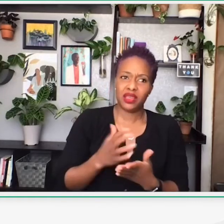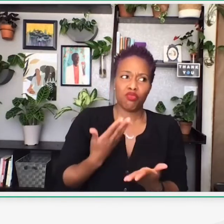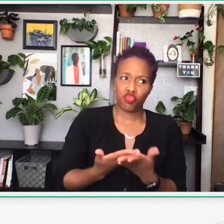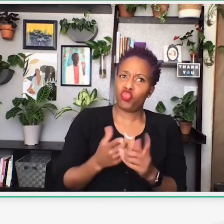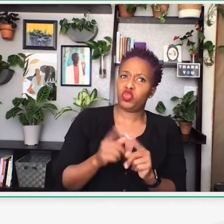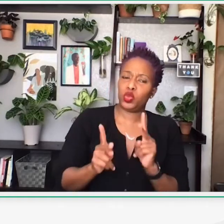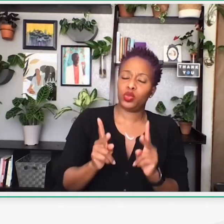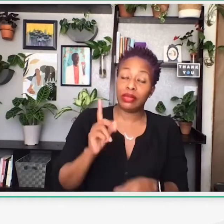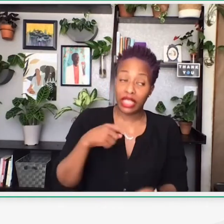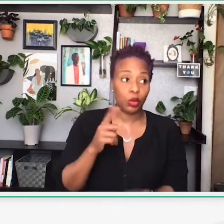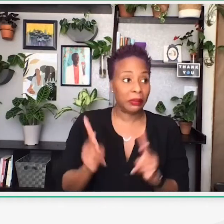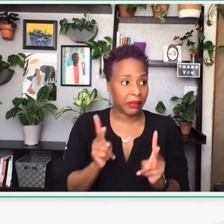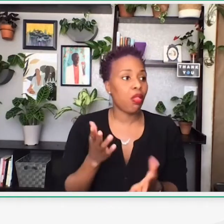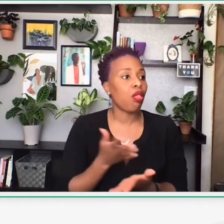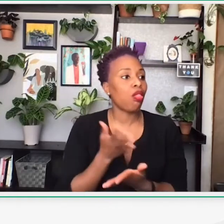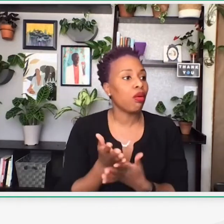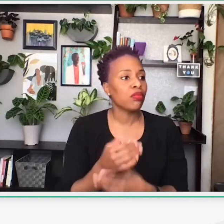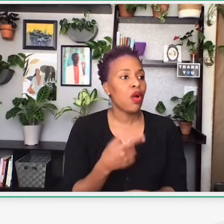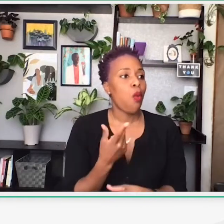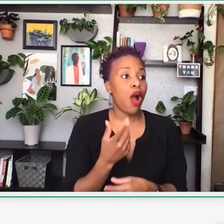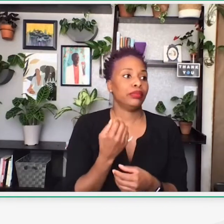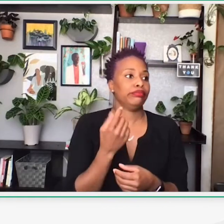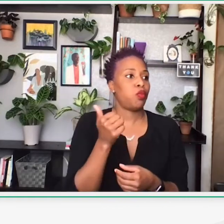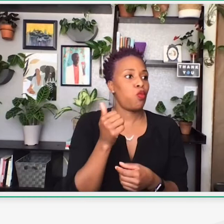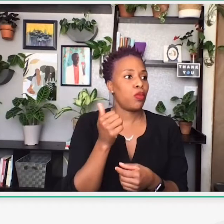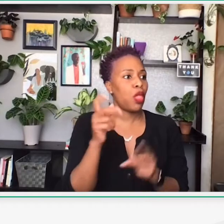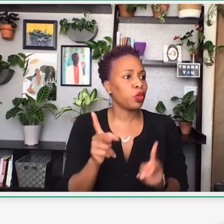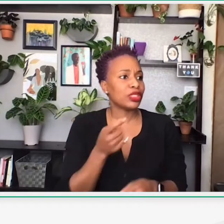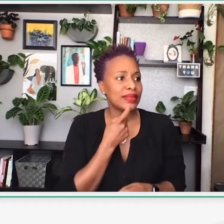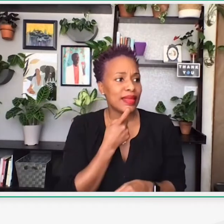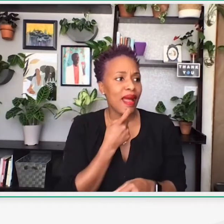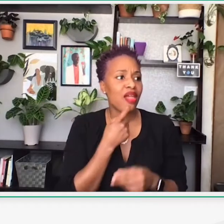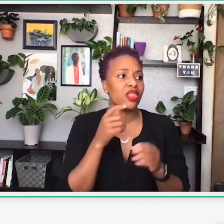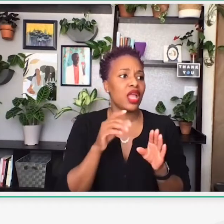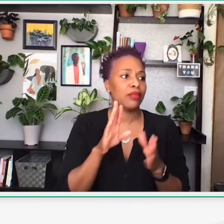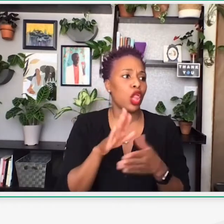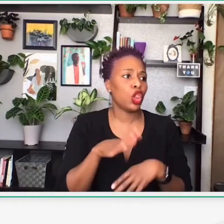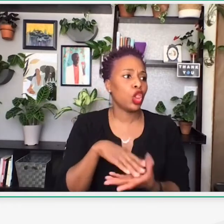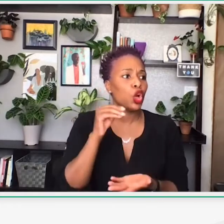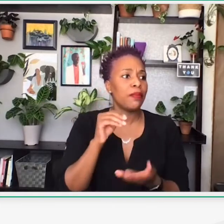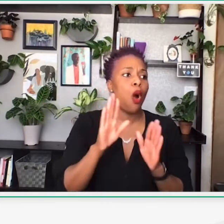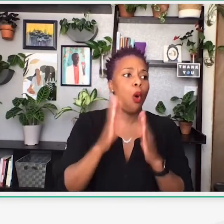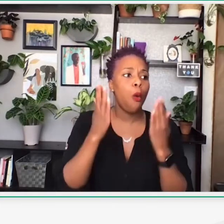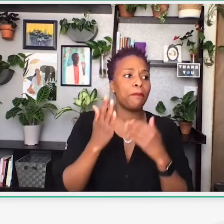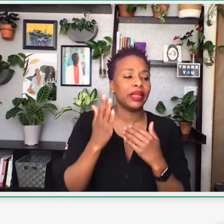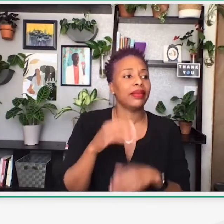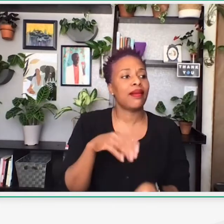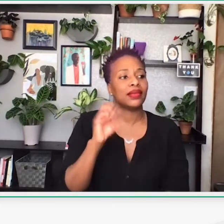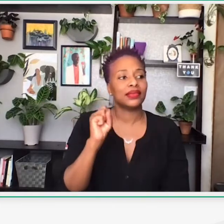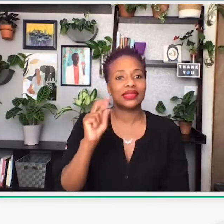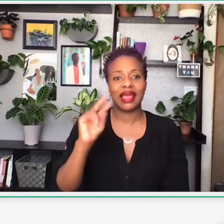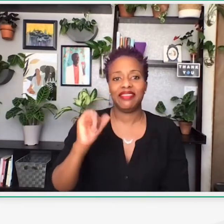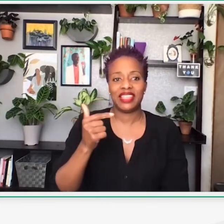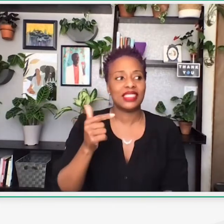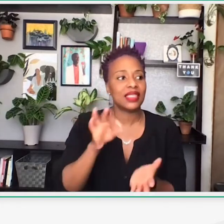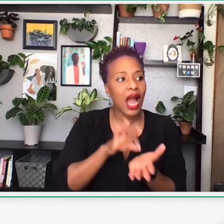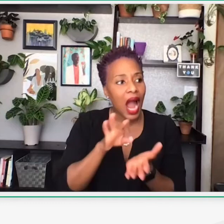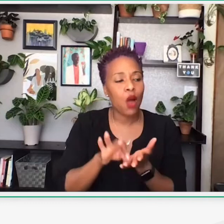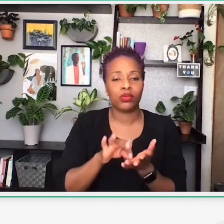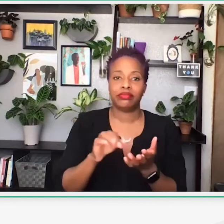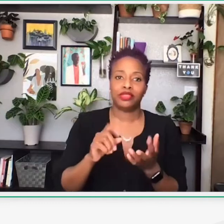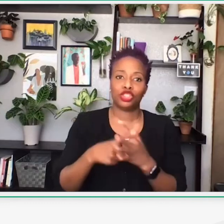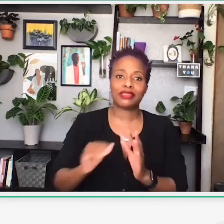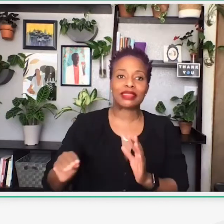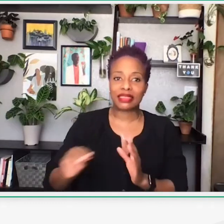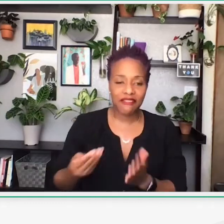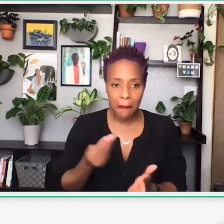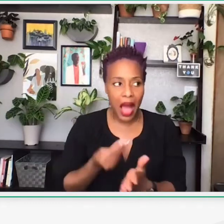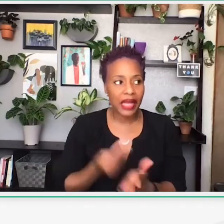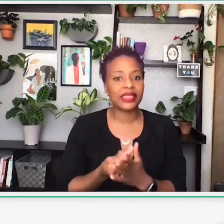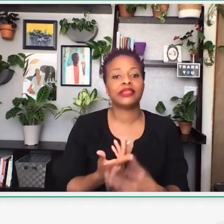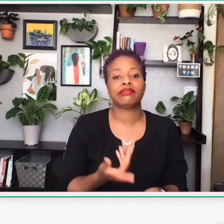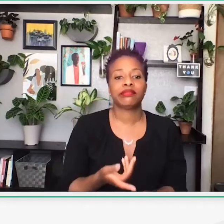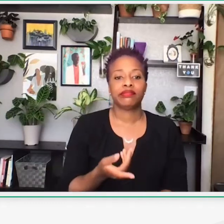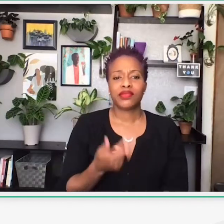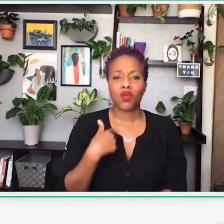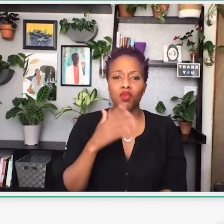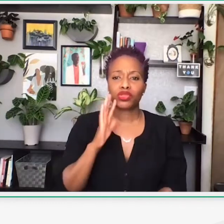We do have money . . . excuse me, I'm just using the chat box.